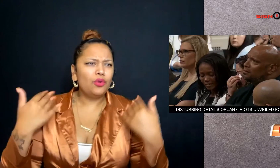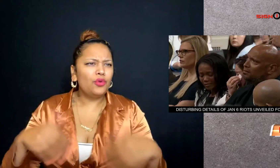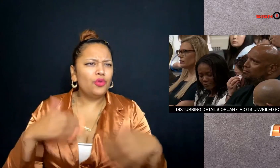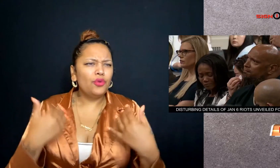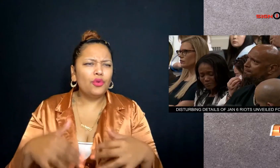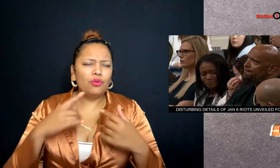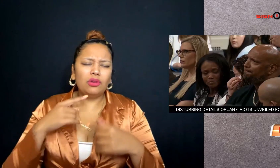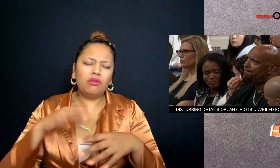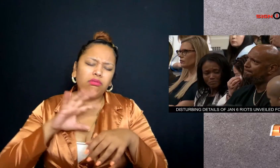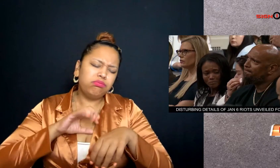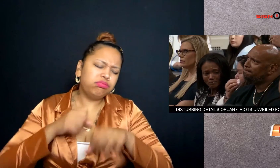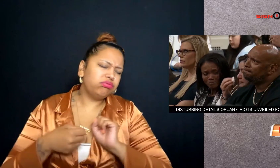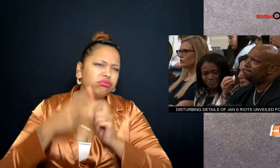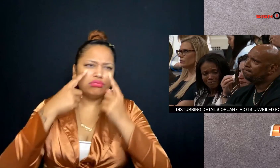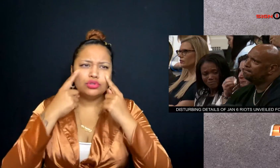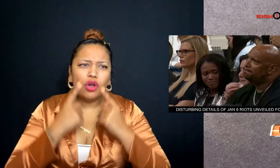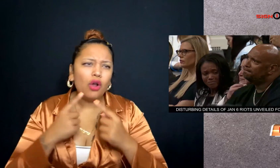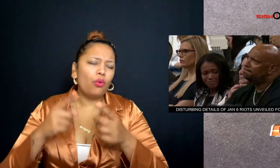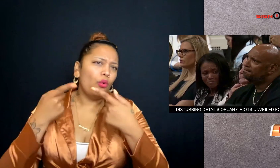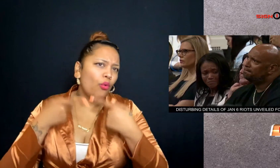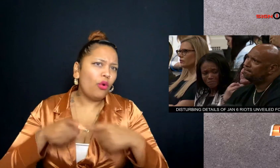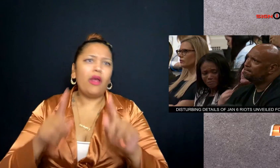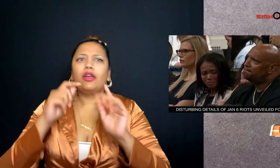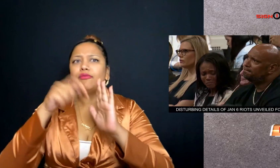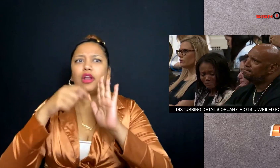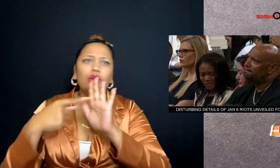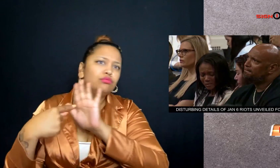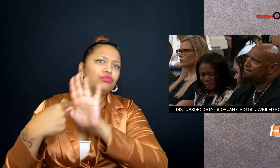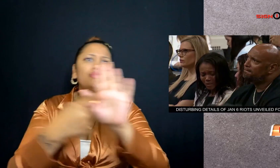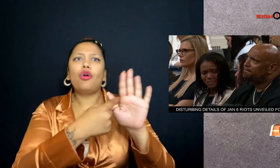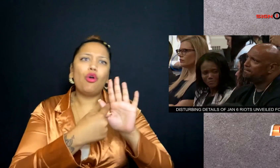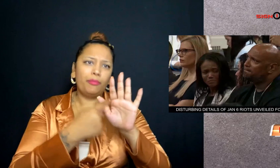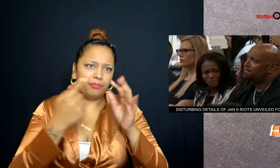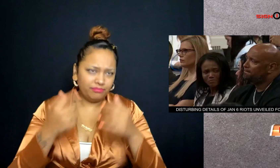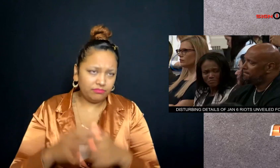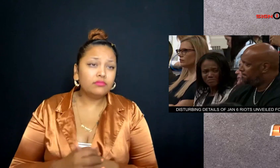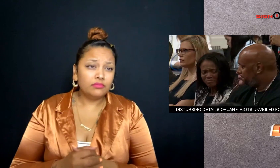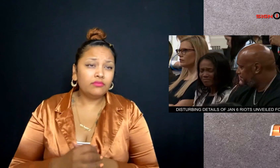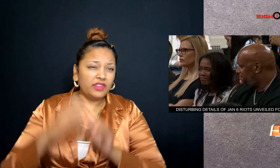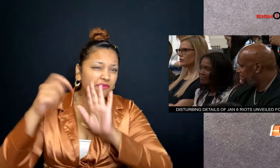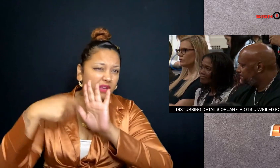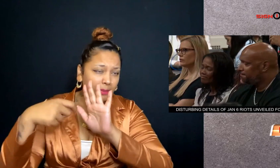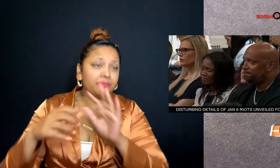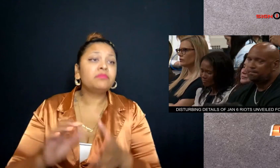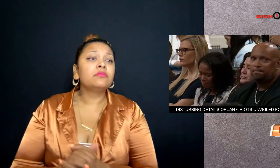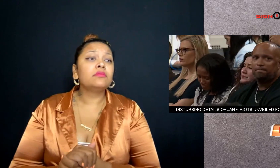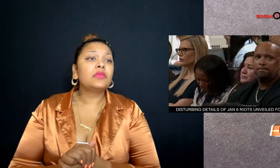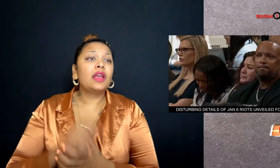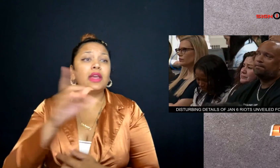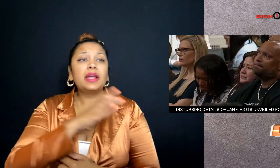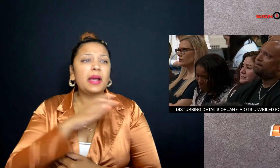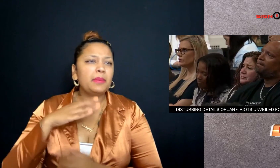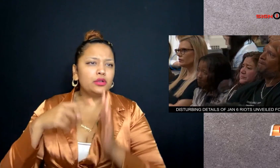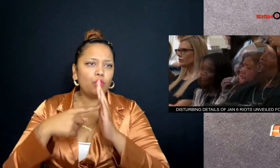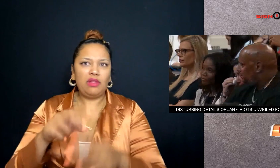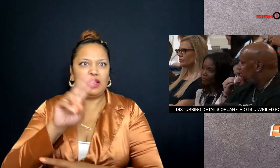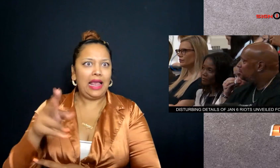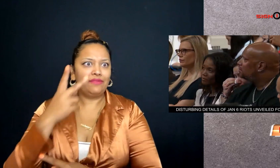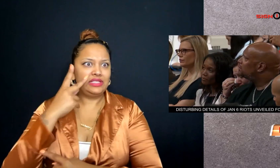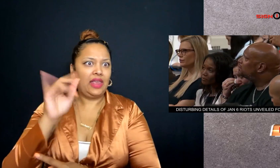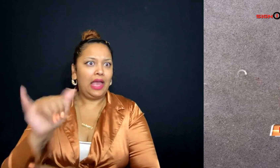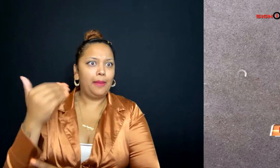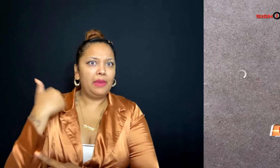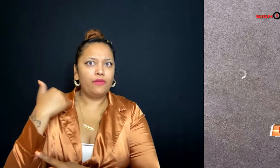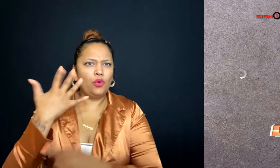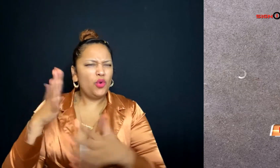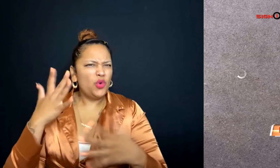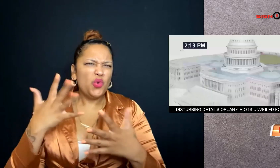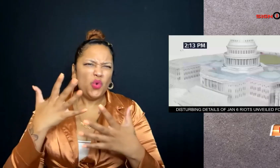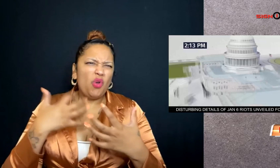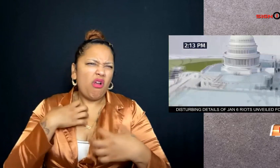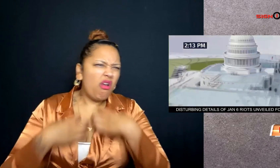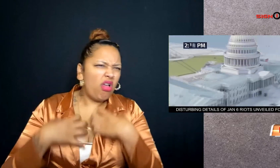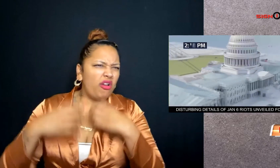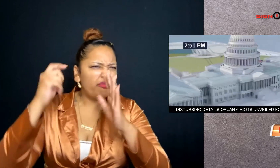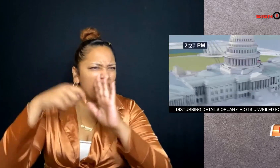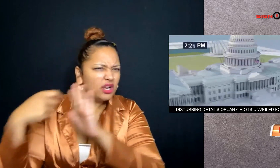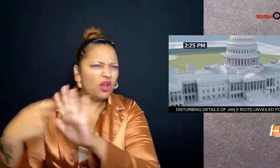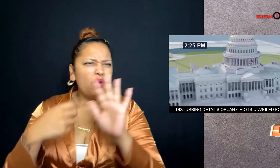in the room were in tears as the videos were played the committee showed never before seen